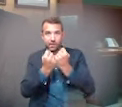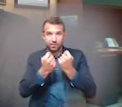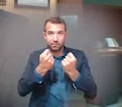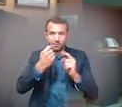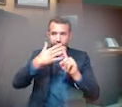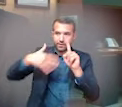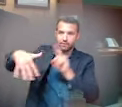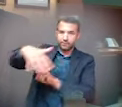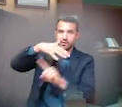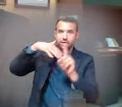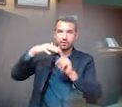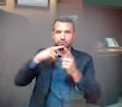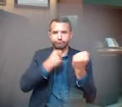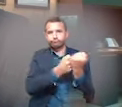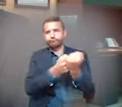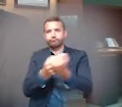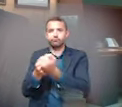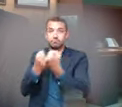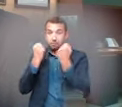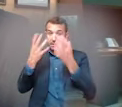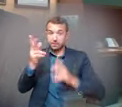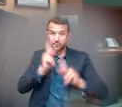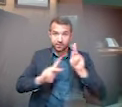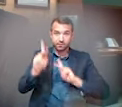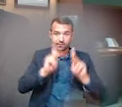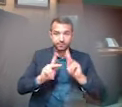and environment that can support as many people as possible.